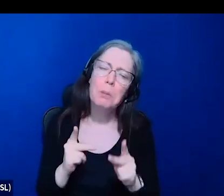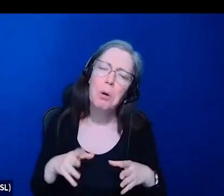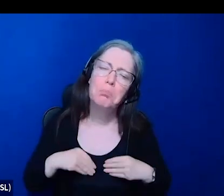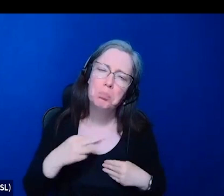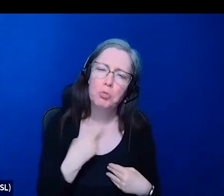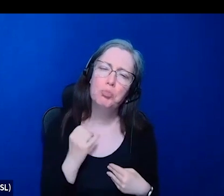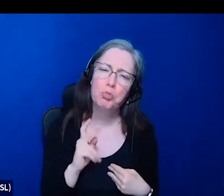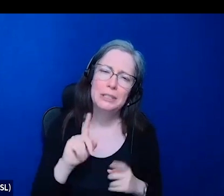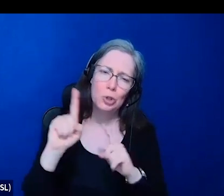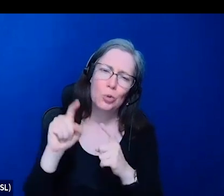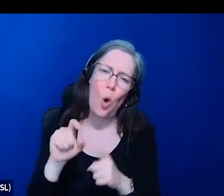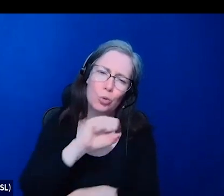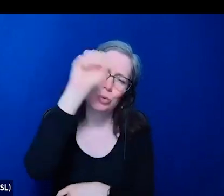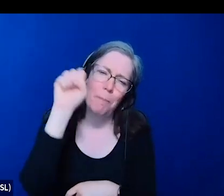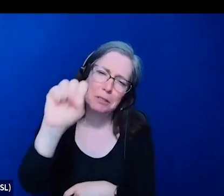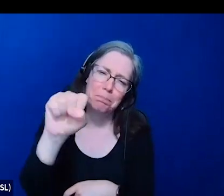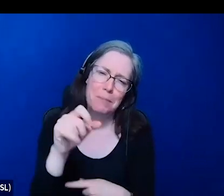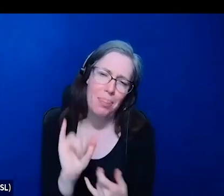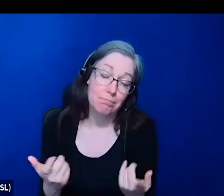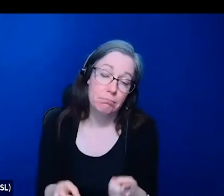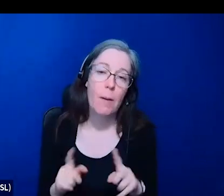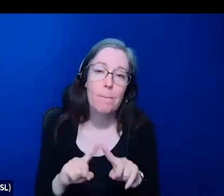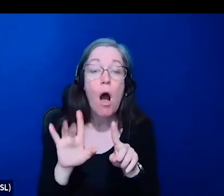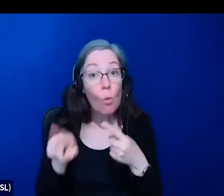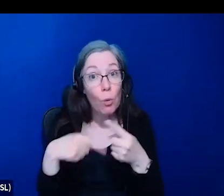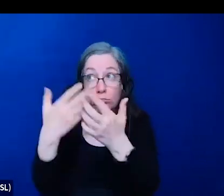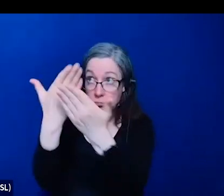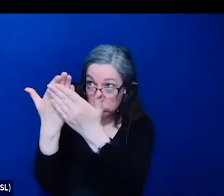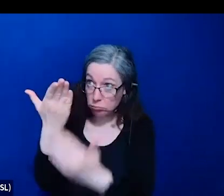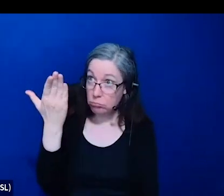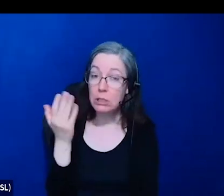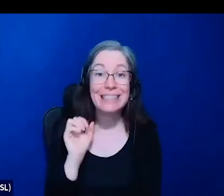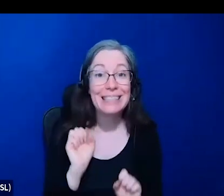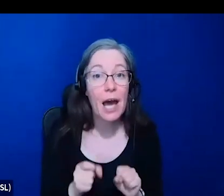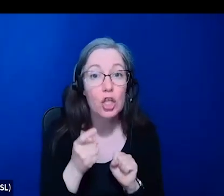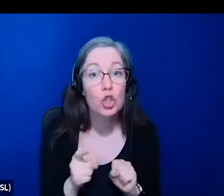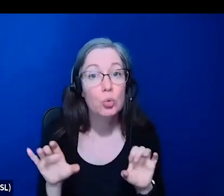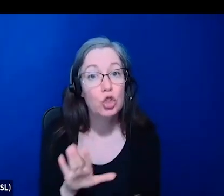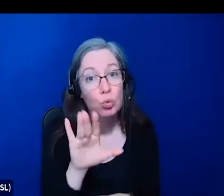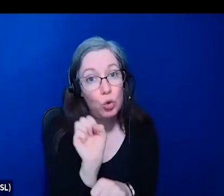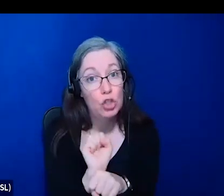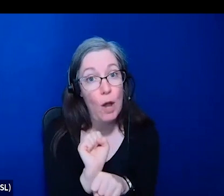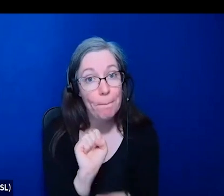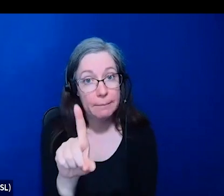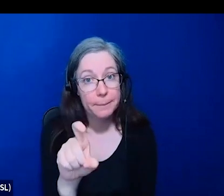that's how it is but once you get there, can you do your job? Depending on what your job is.